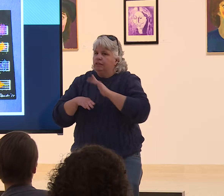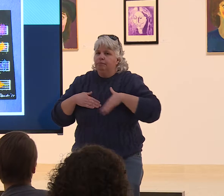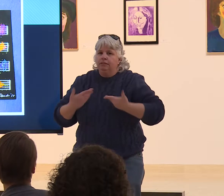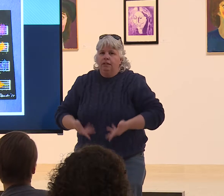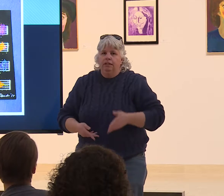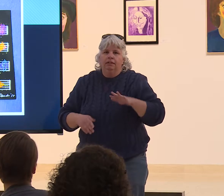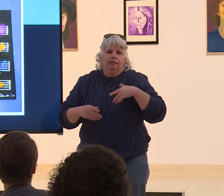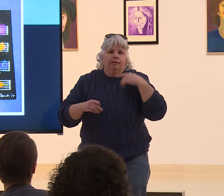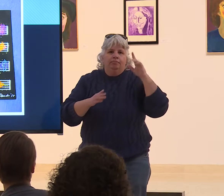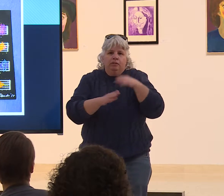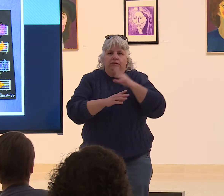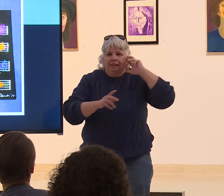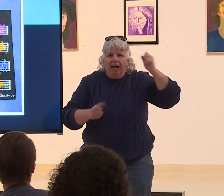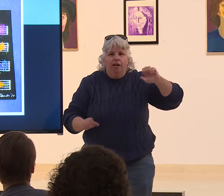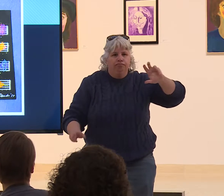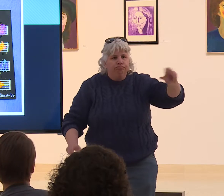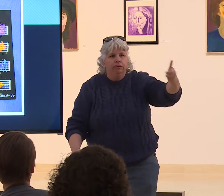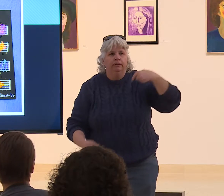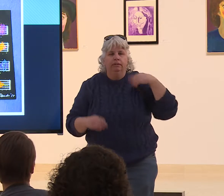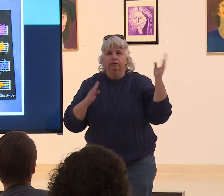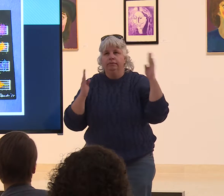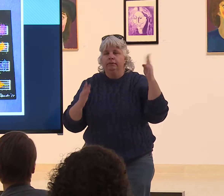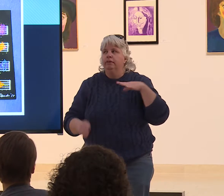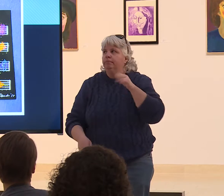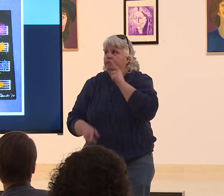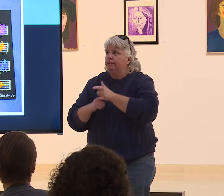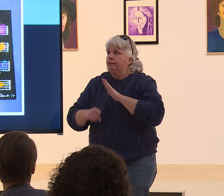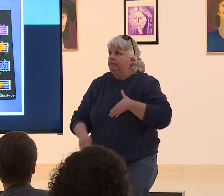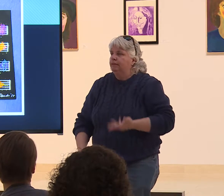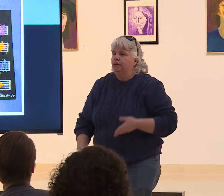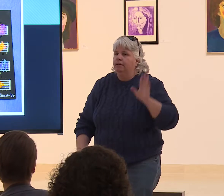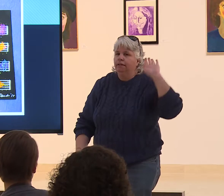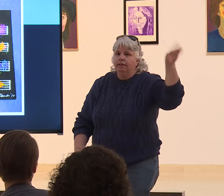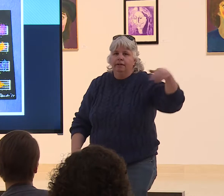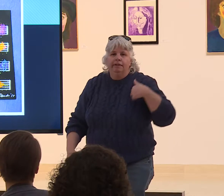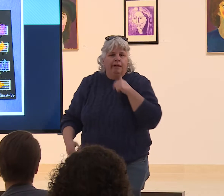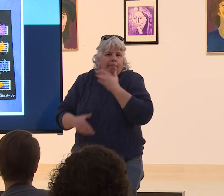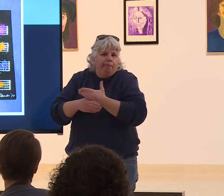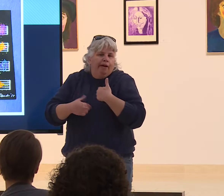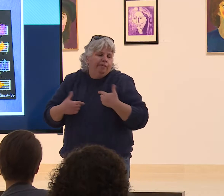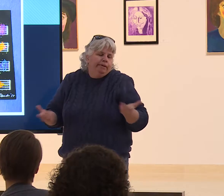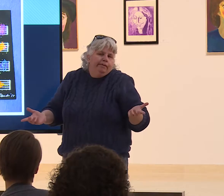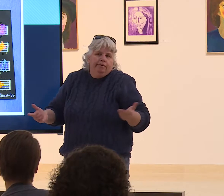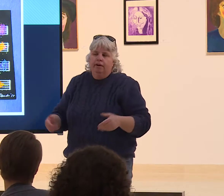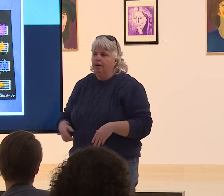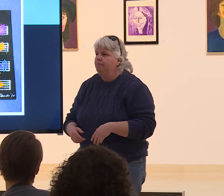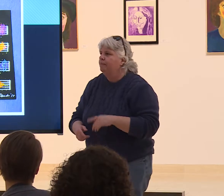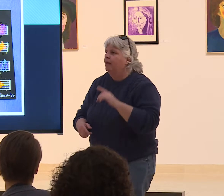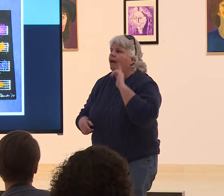and I can hear the vibrations, but I'm like, whatever. If you're mad at me, turn up the music. I know you're upset just from feeling it,